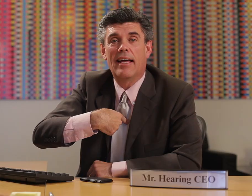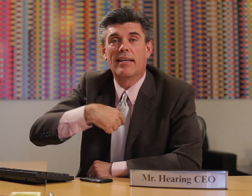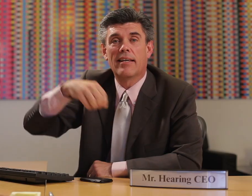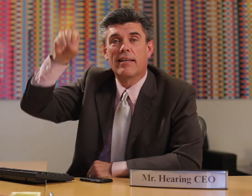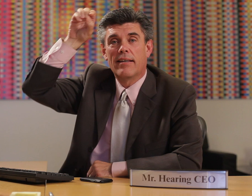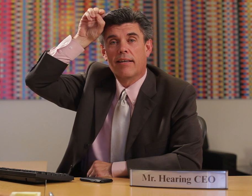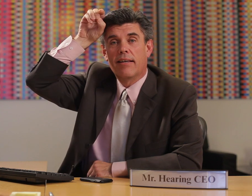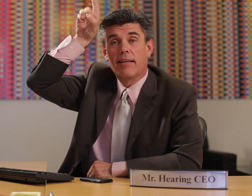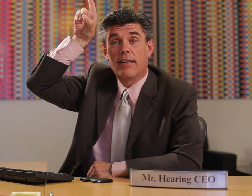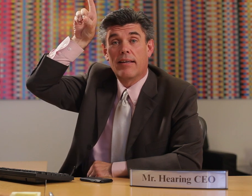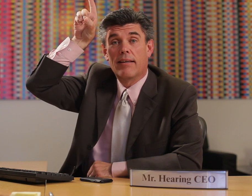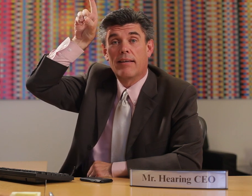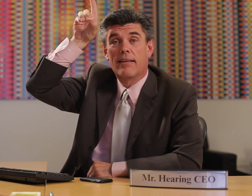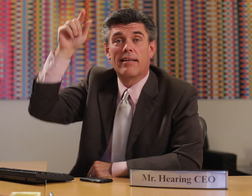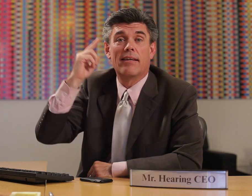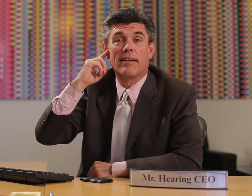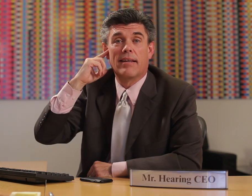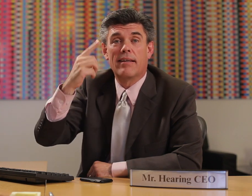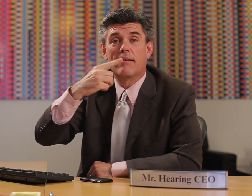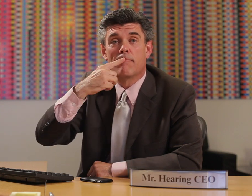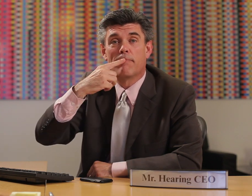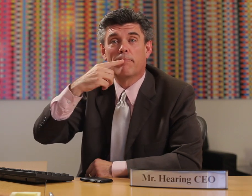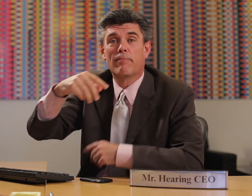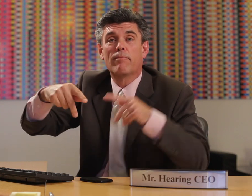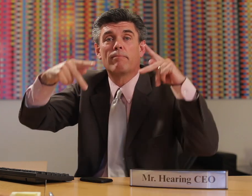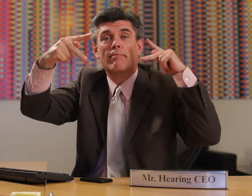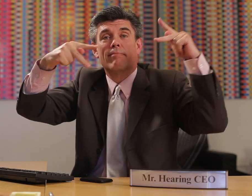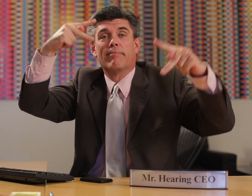I understand... Deaf... People.